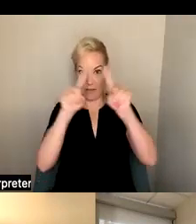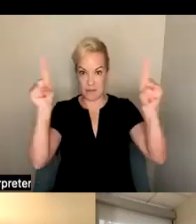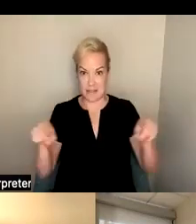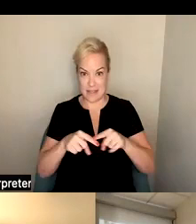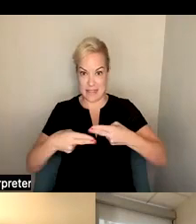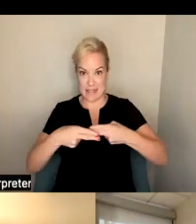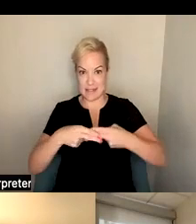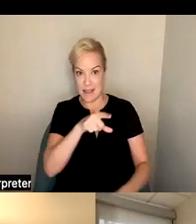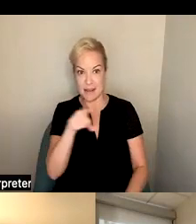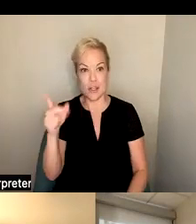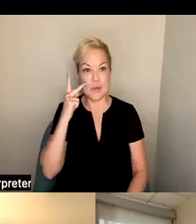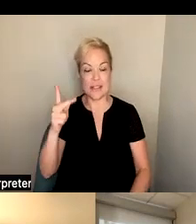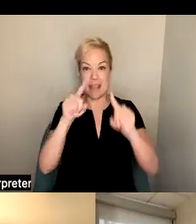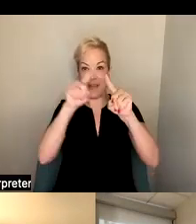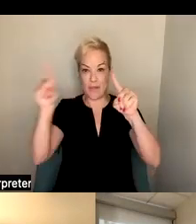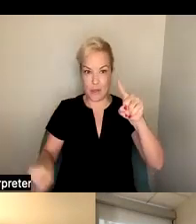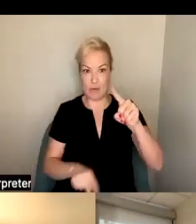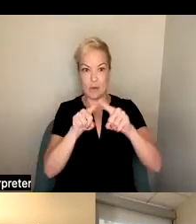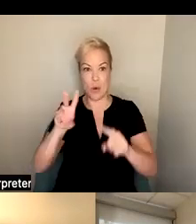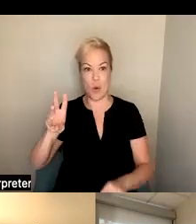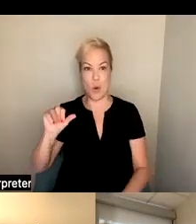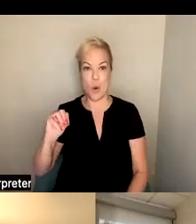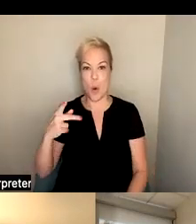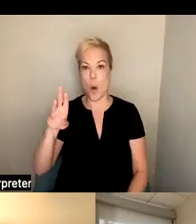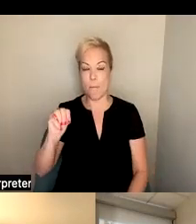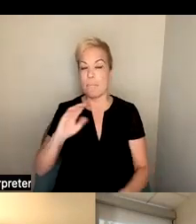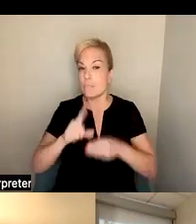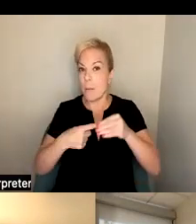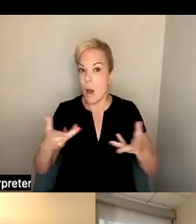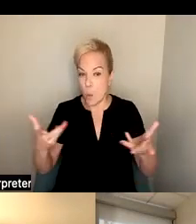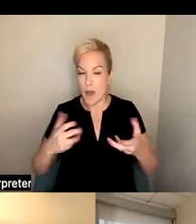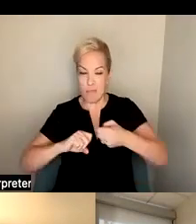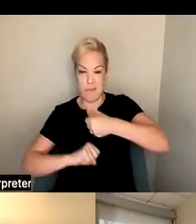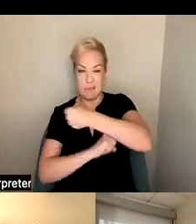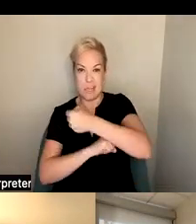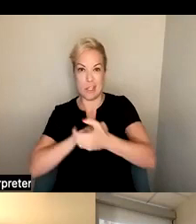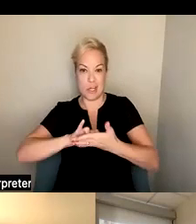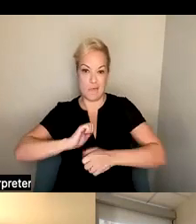the circle Wampum which is about the foundation of the Confederacy and how people are seated at